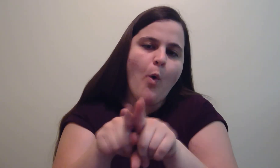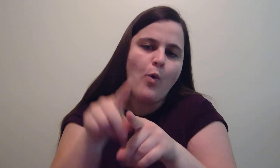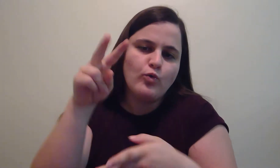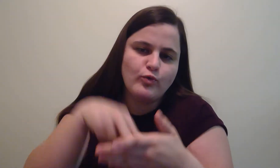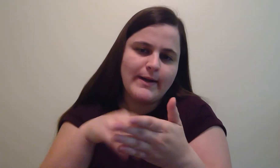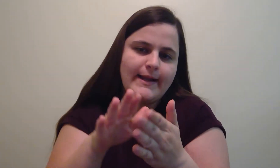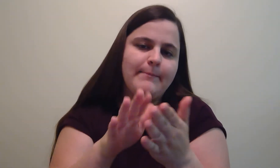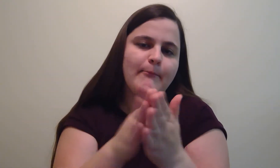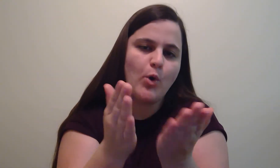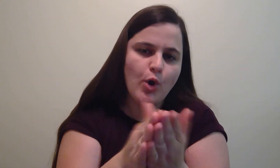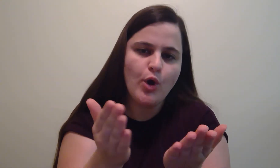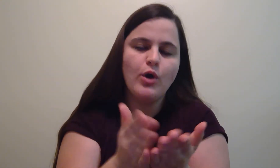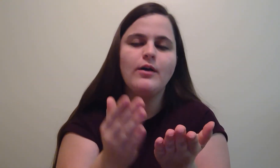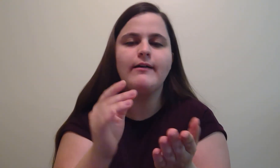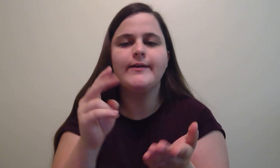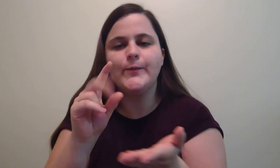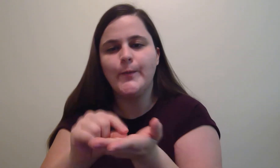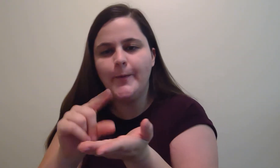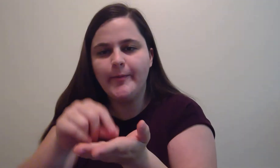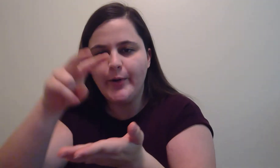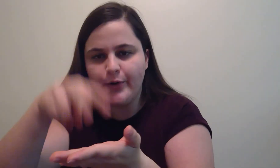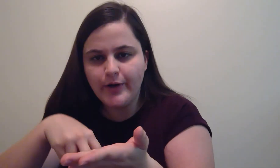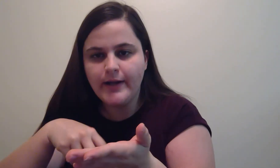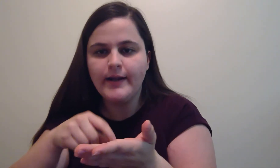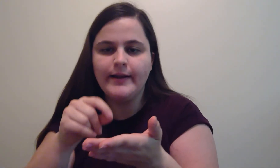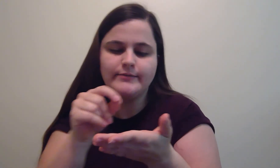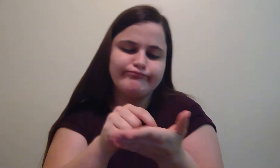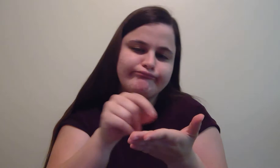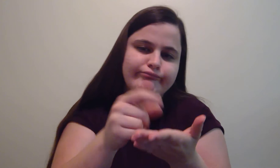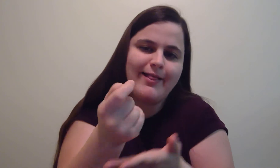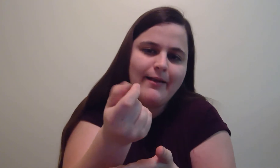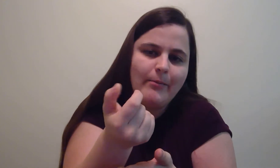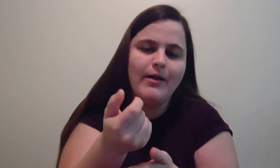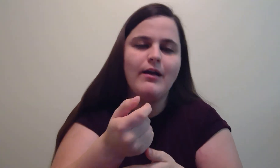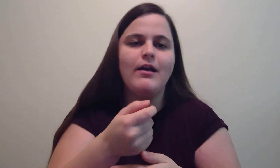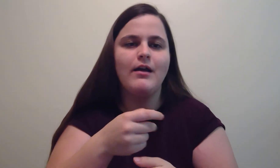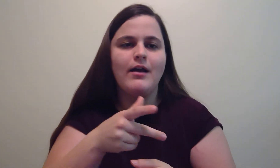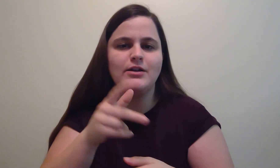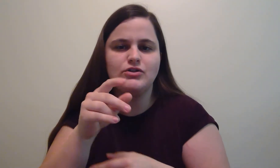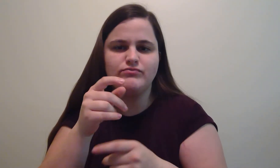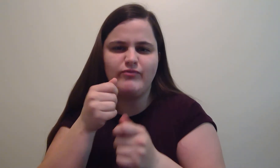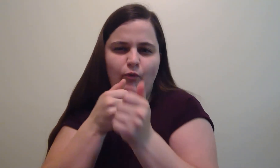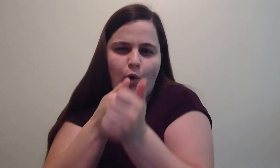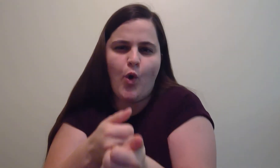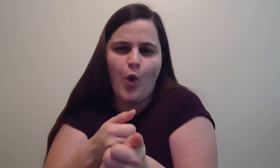Okay, so he also reads Tom Clancy novels and newspapers and does crossword puzzles